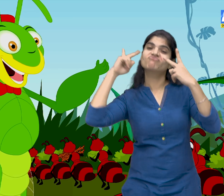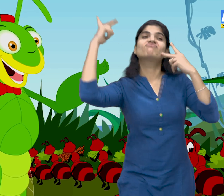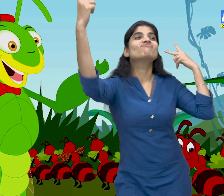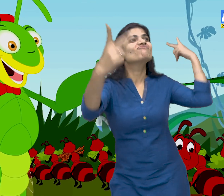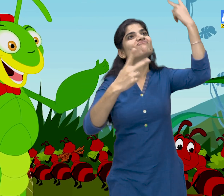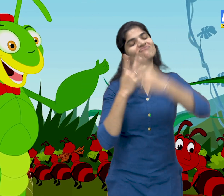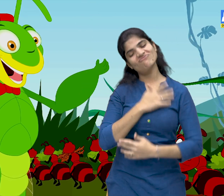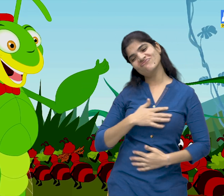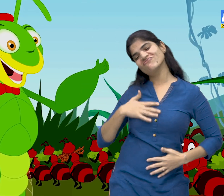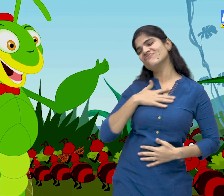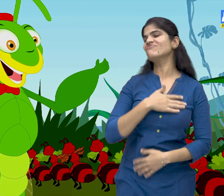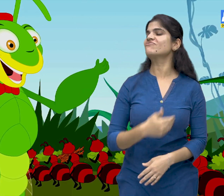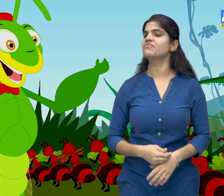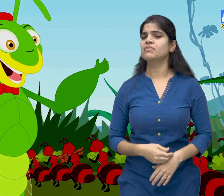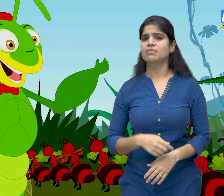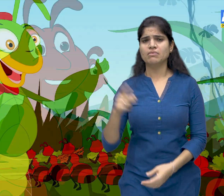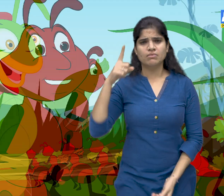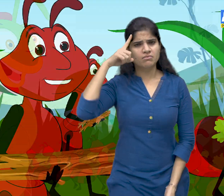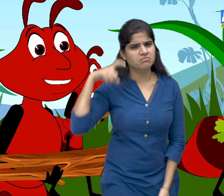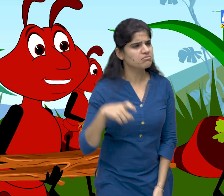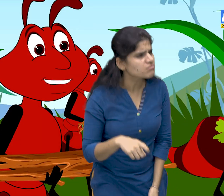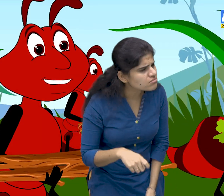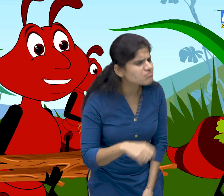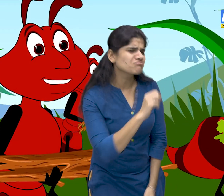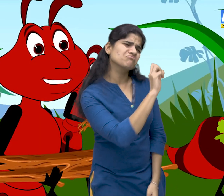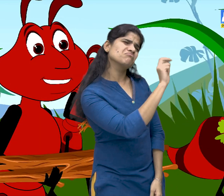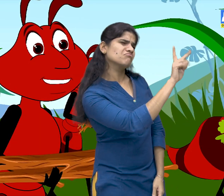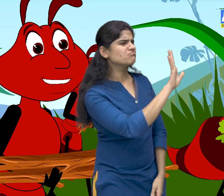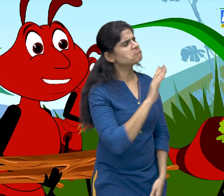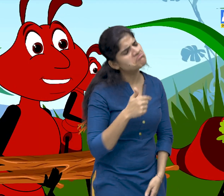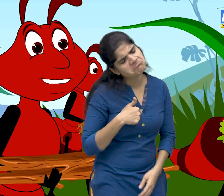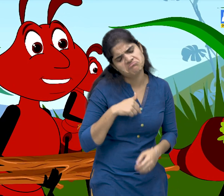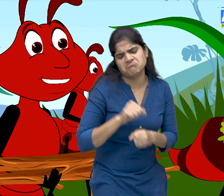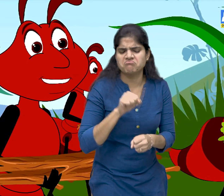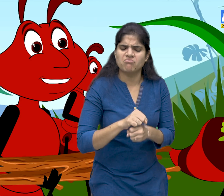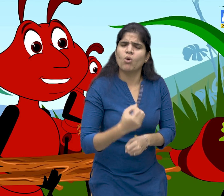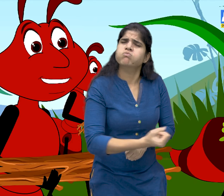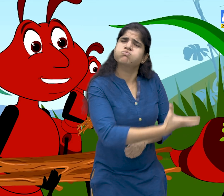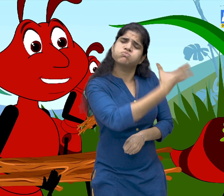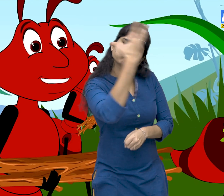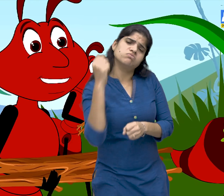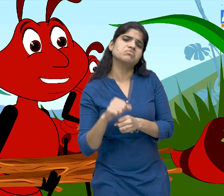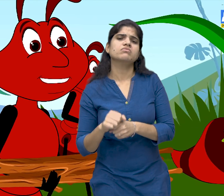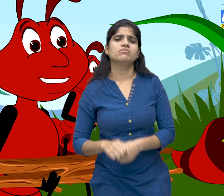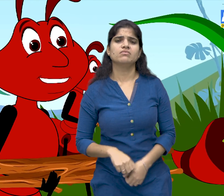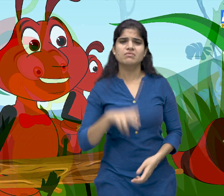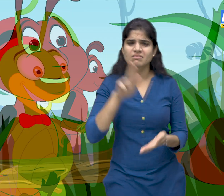roam all around this summer". The ant replied, ''Ok, we will work all day''.